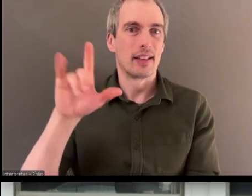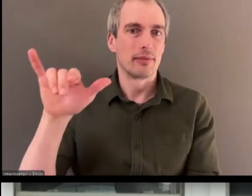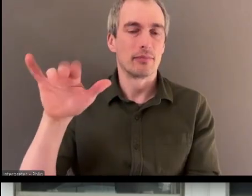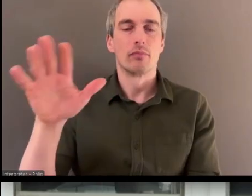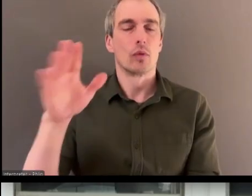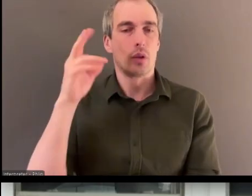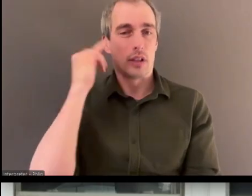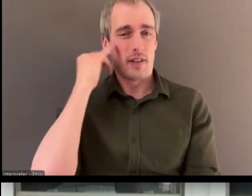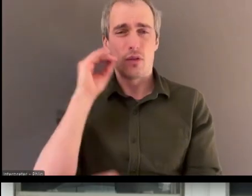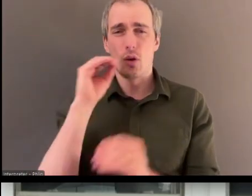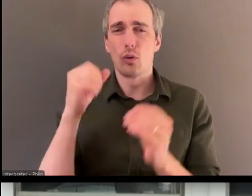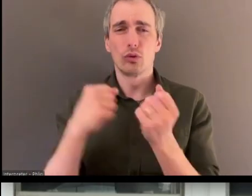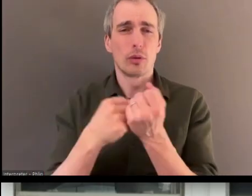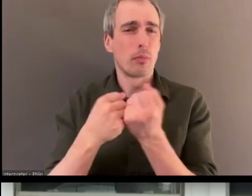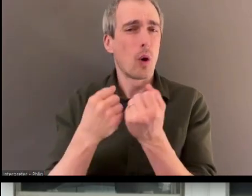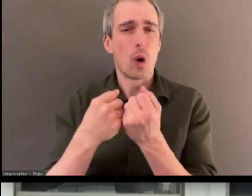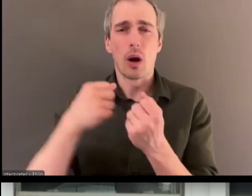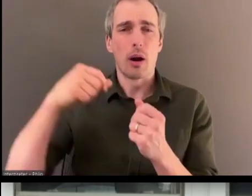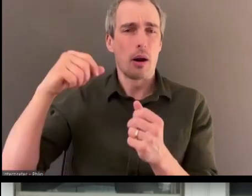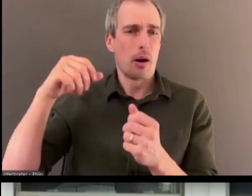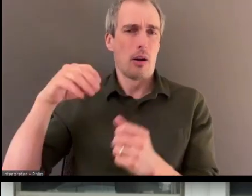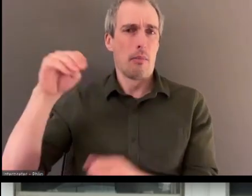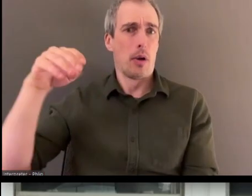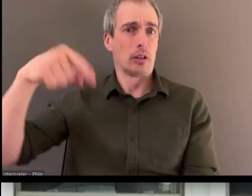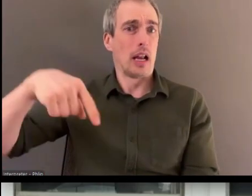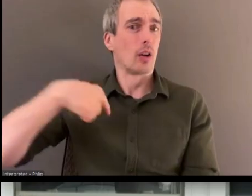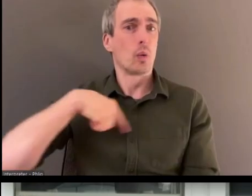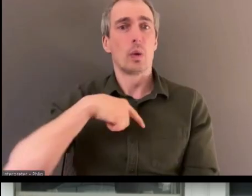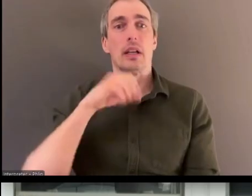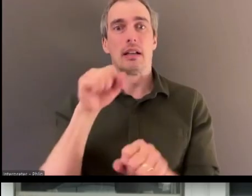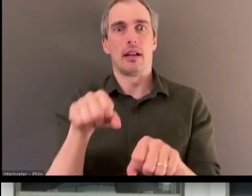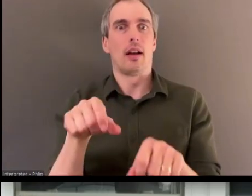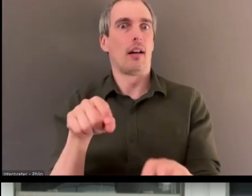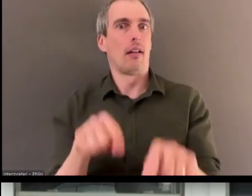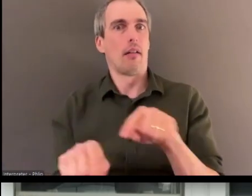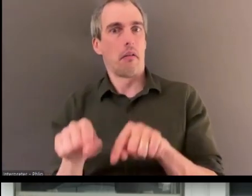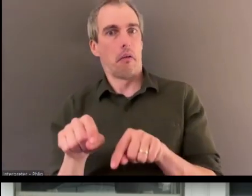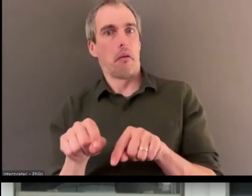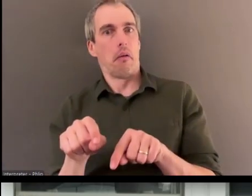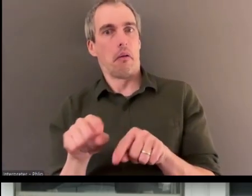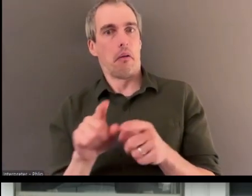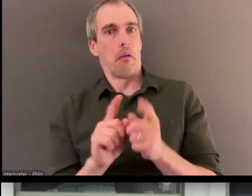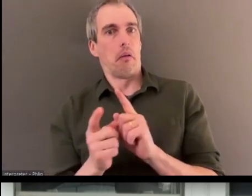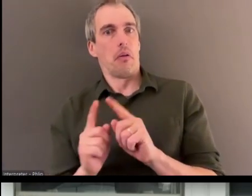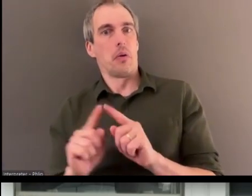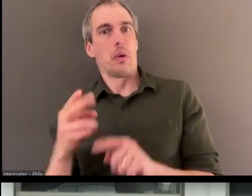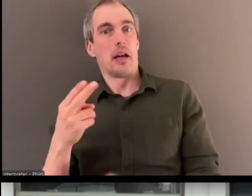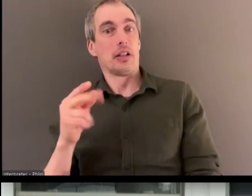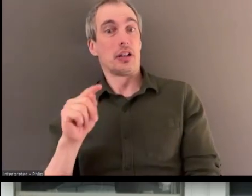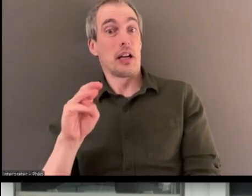So if we need to represent a complex table, we have the semantics that we can pull from. It's just not as human readable.